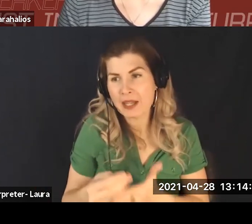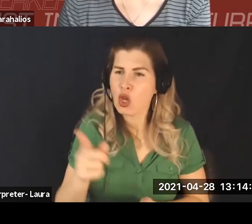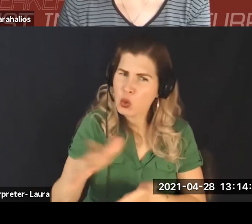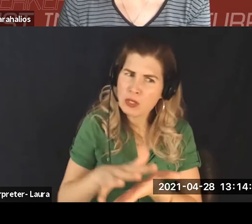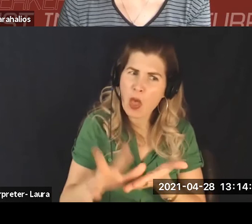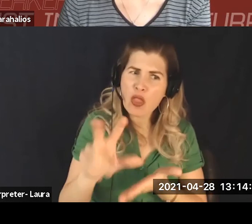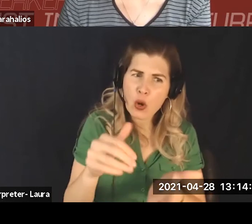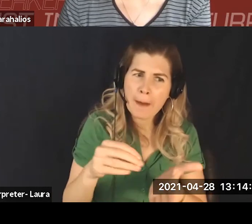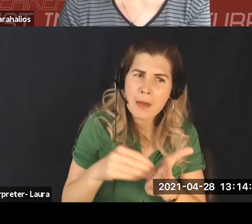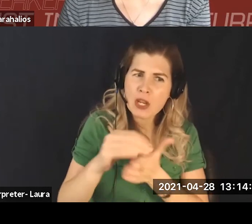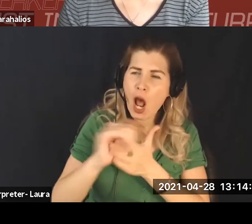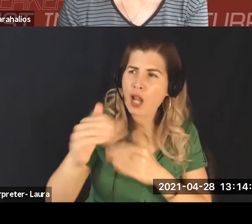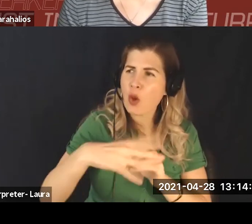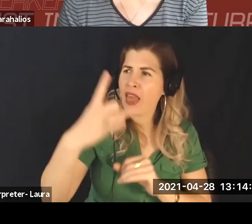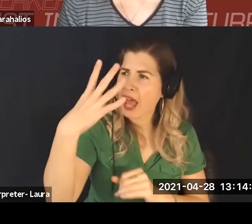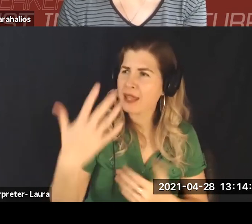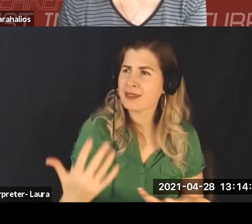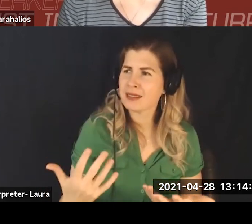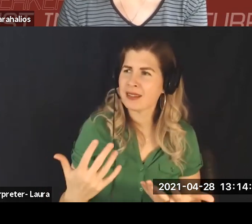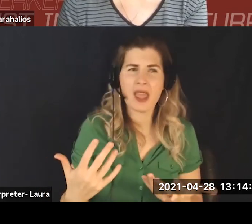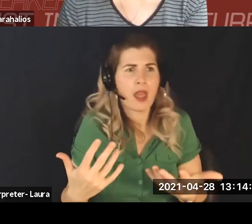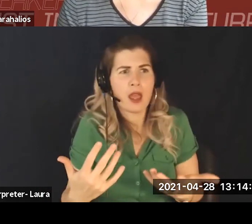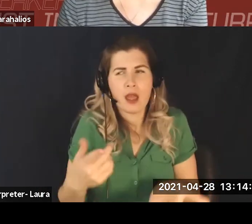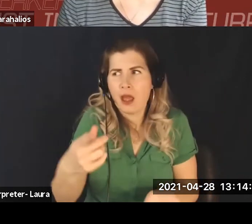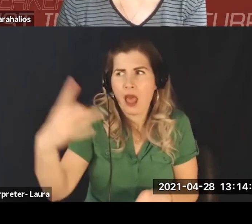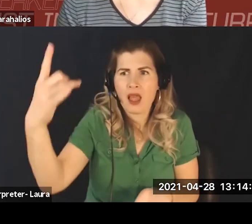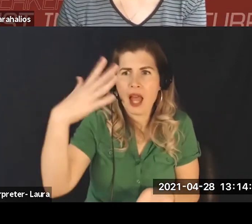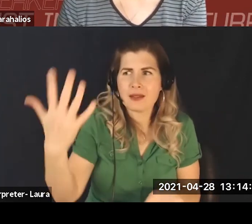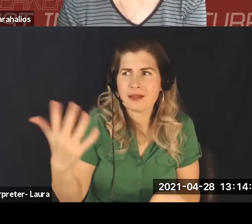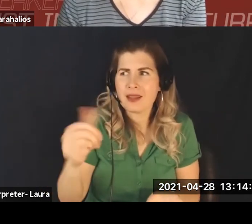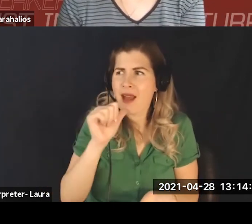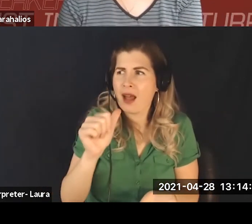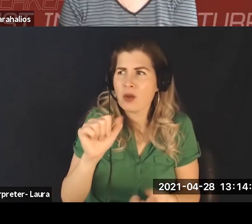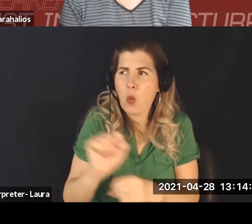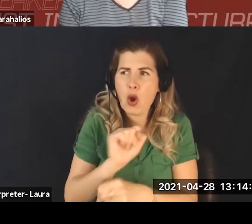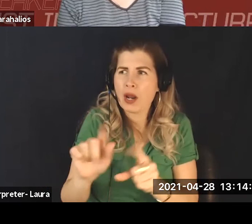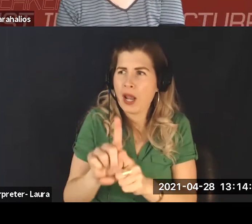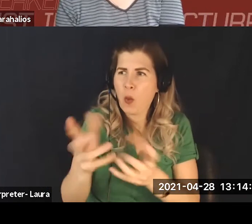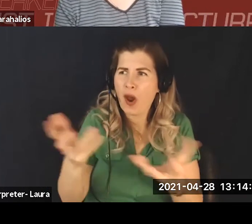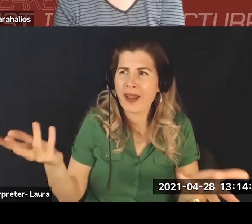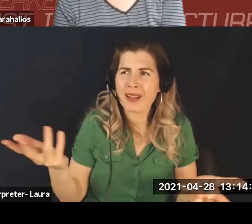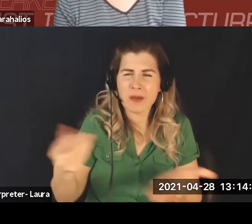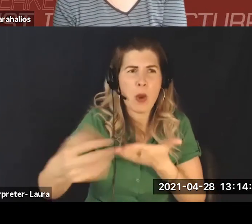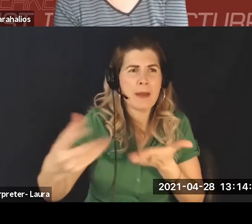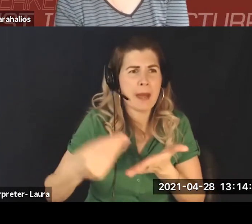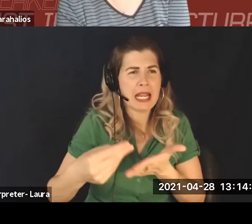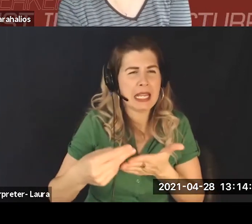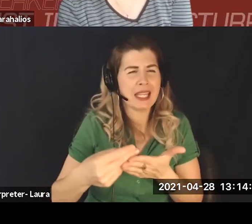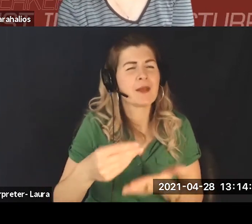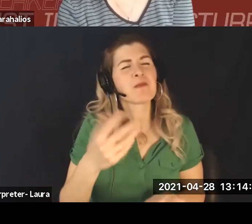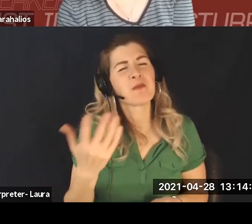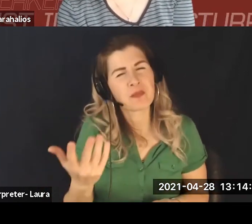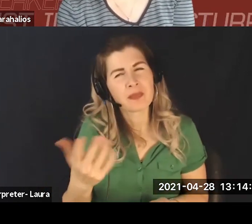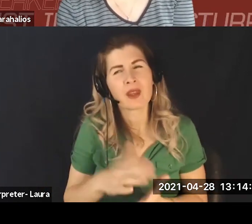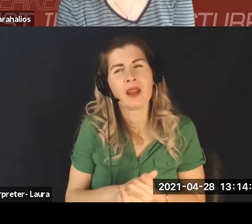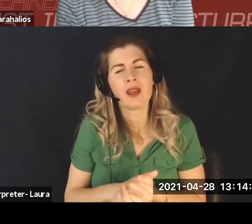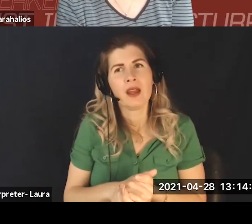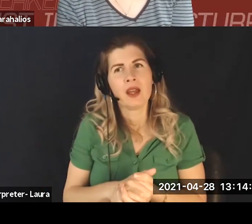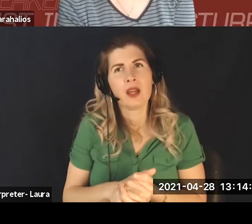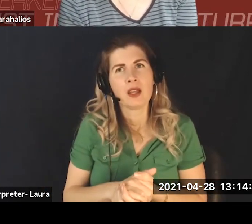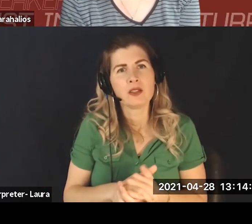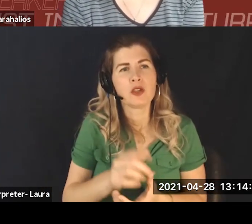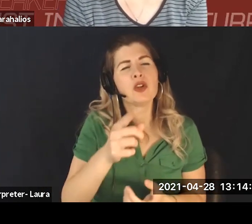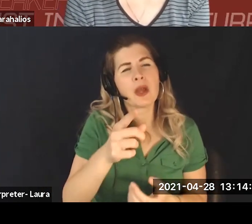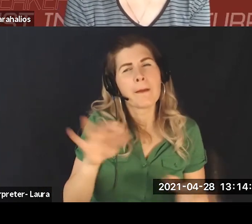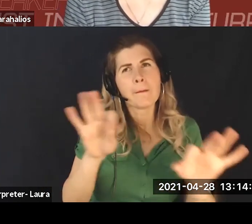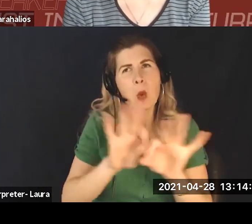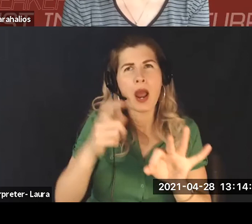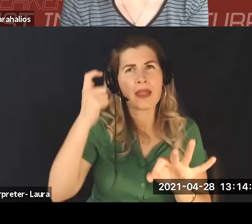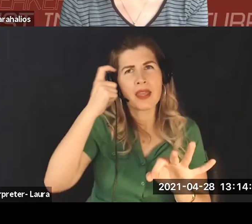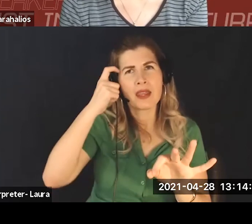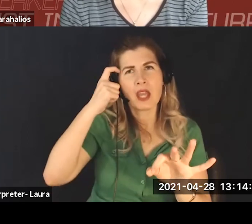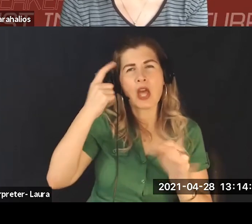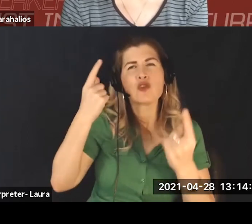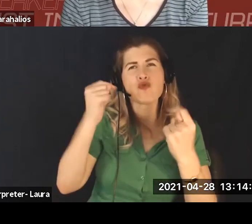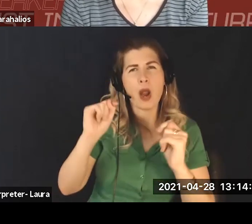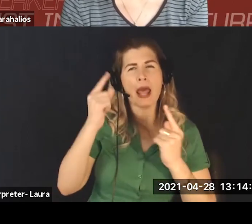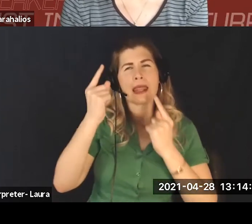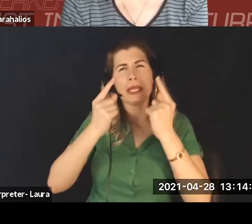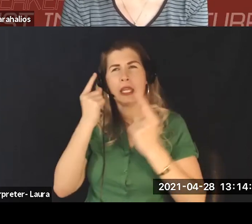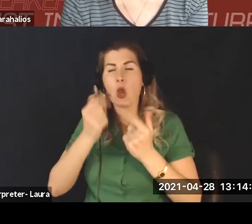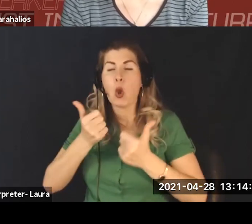Like you spent $30 million on this thing and like it doesn't even do the thing that you said it was going to you know that you said you wanted it to do and so in that way, maybe it'd be like, be open and flexible about which arguments are going to get